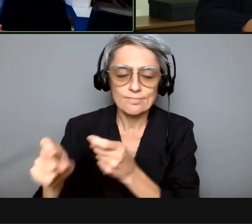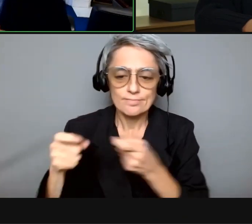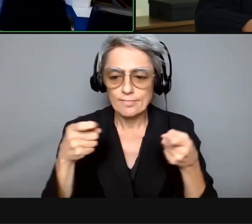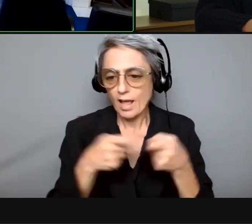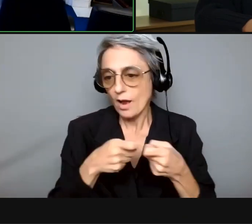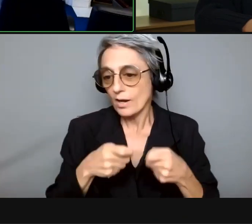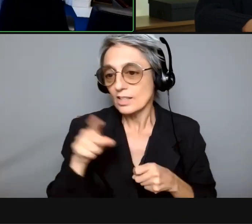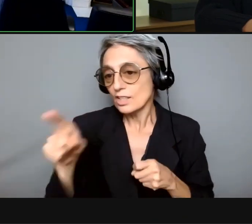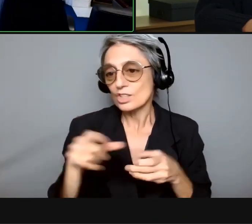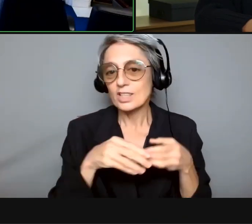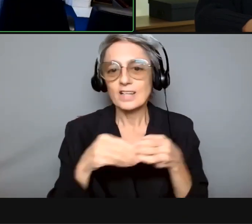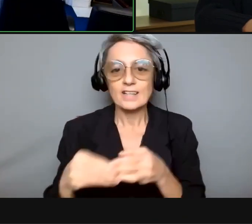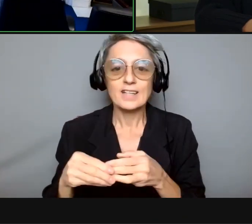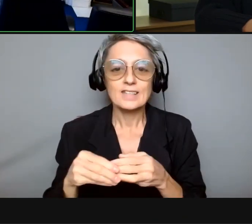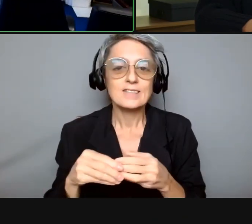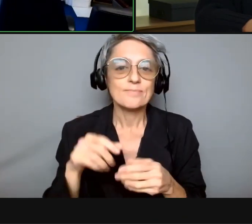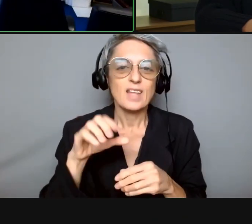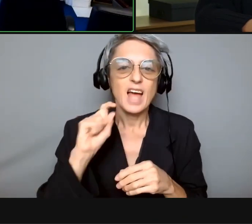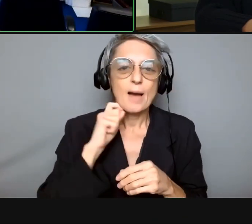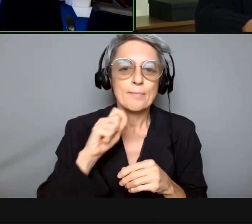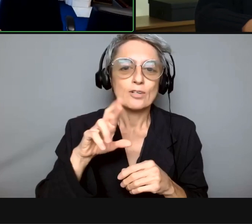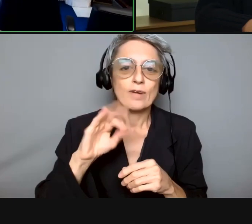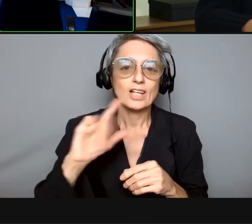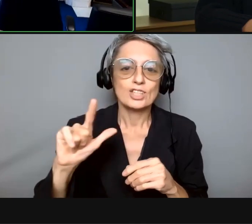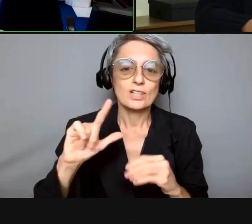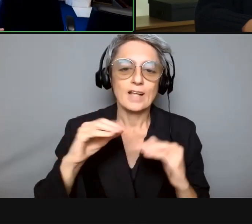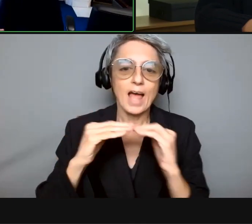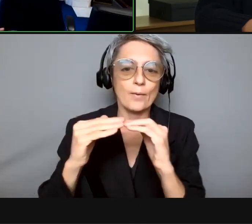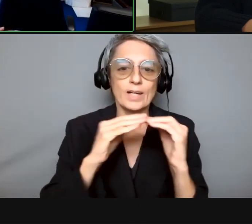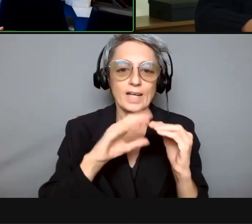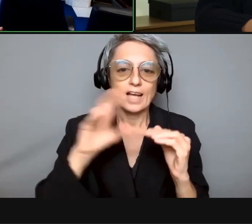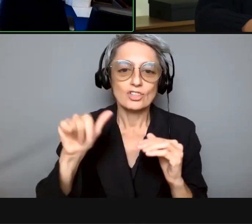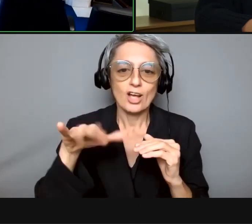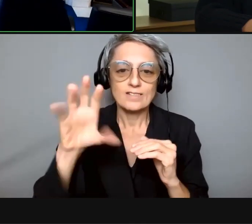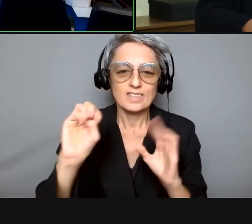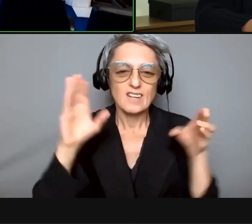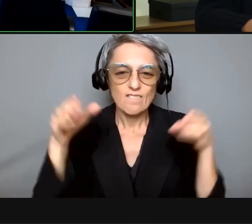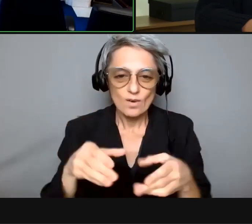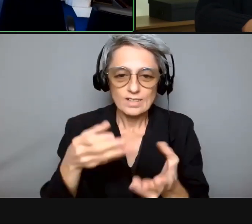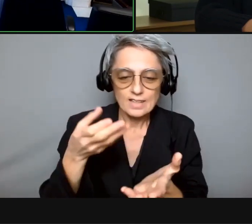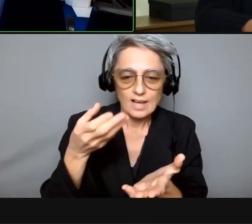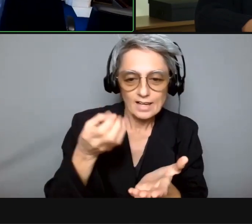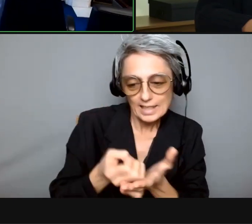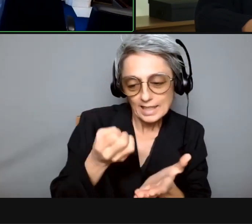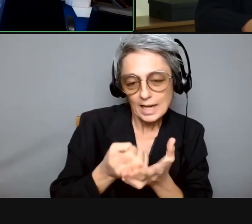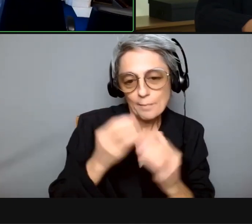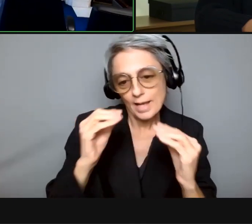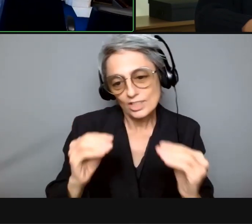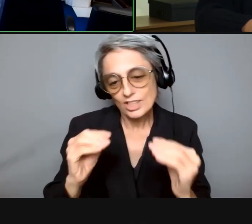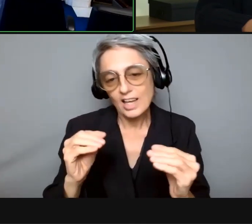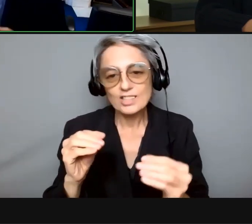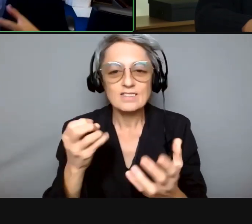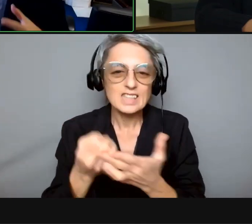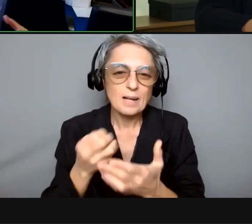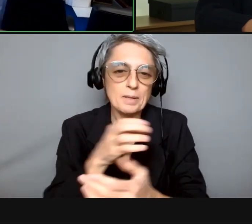and Justice Initiative, which is focused on education, economic empowerment and criminal justice reform. And she's also responsible